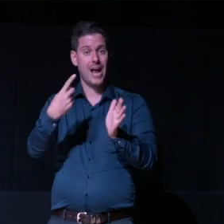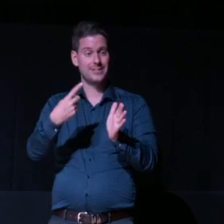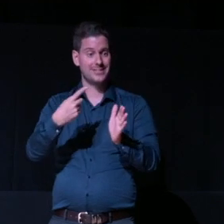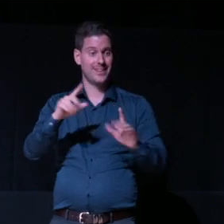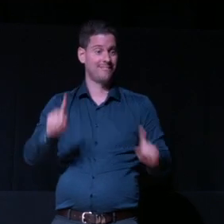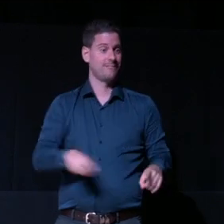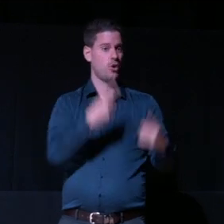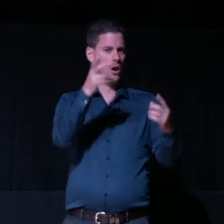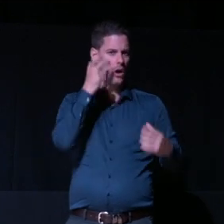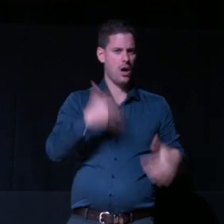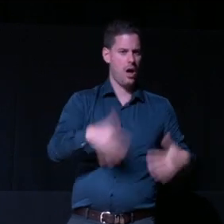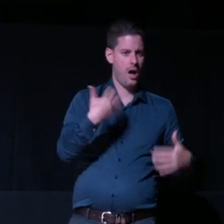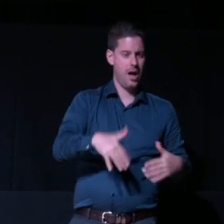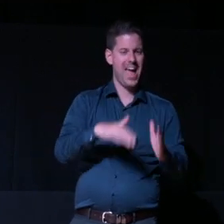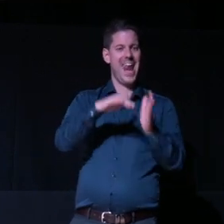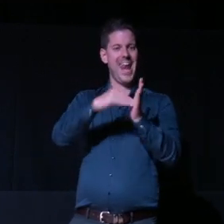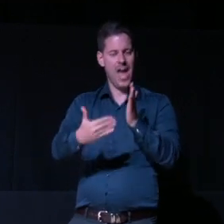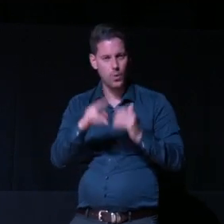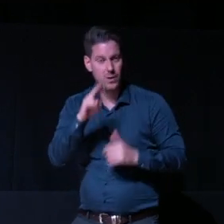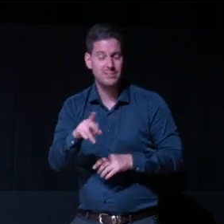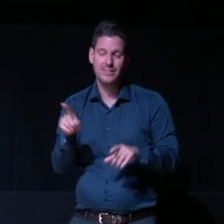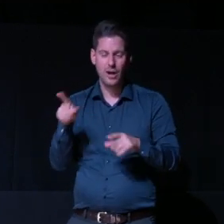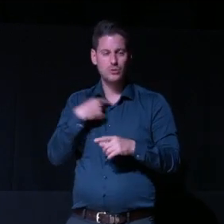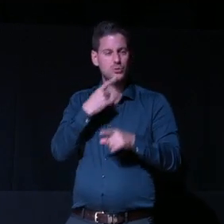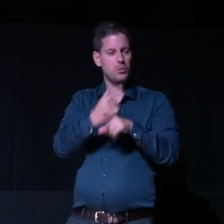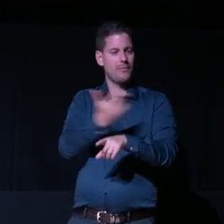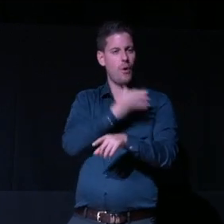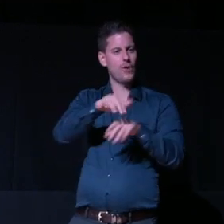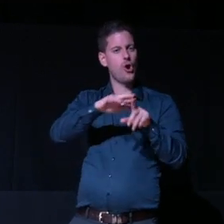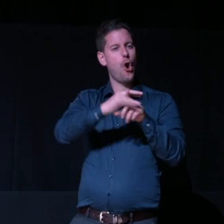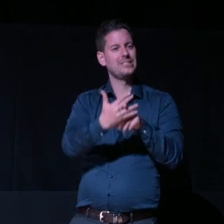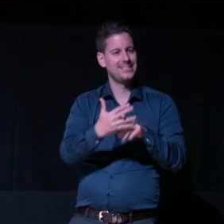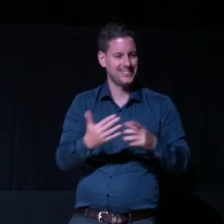also about like what context are you playing it like what it means different things now. Like if you sit down to watch